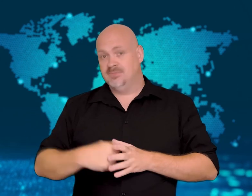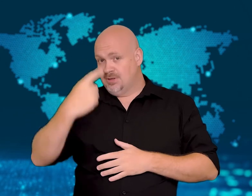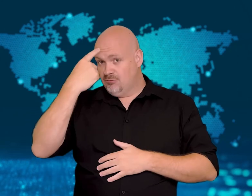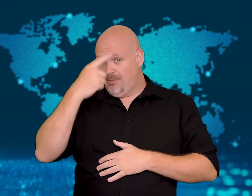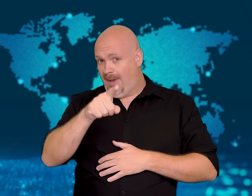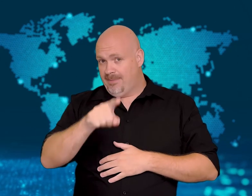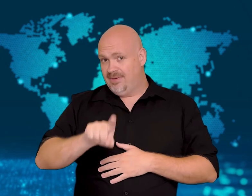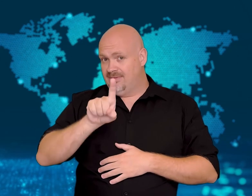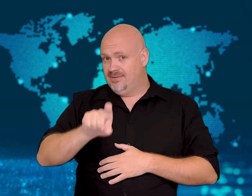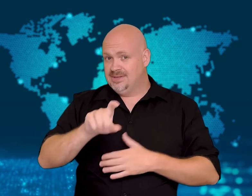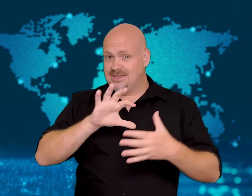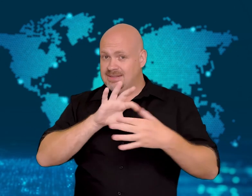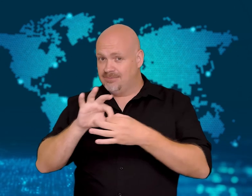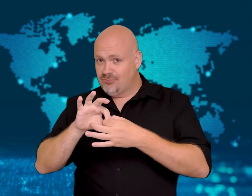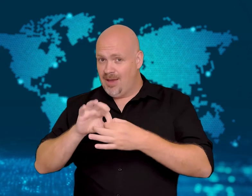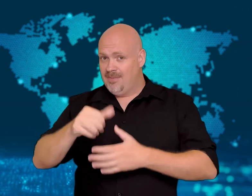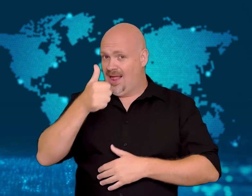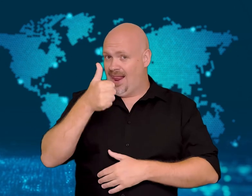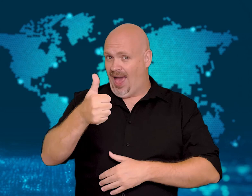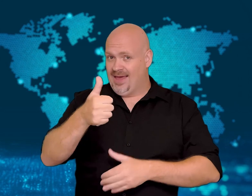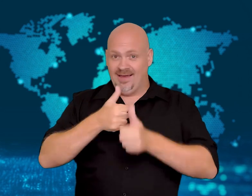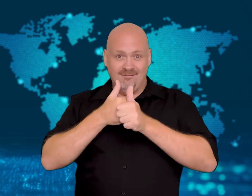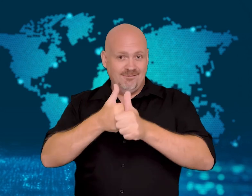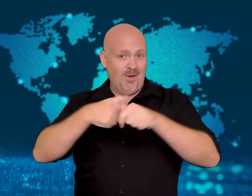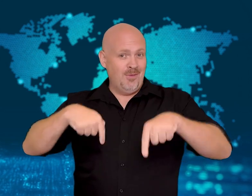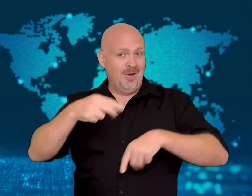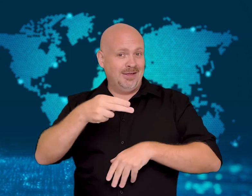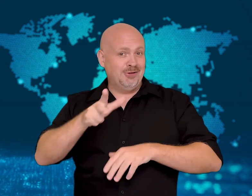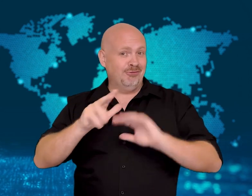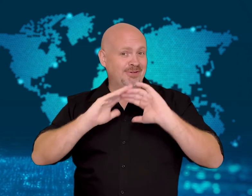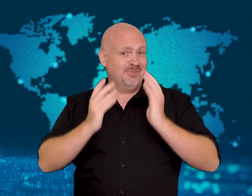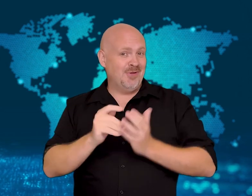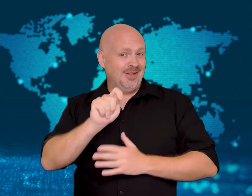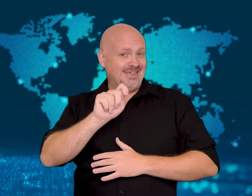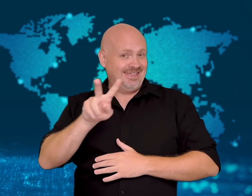Don't forget to subscribe, like, and follow H3 World TV